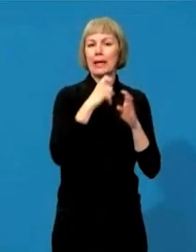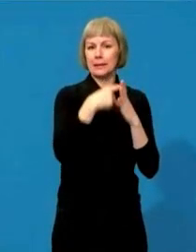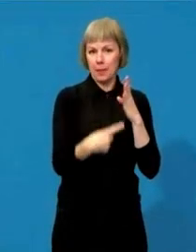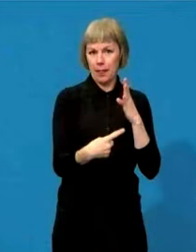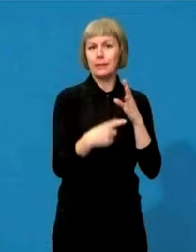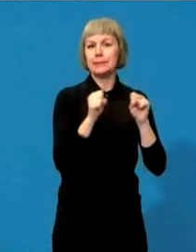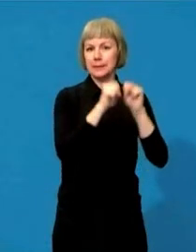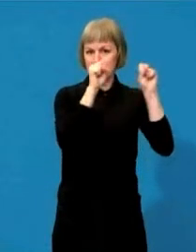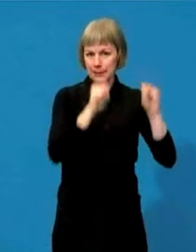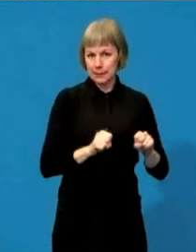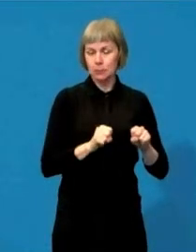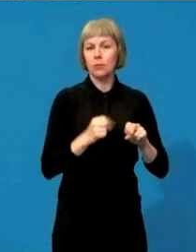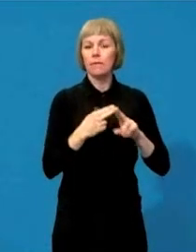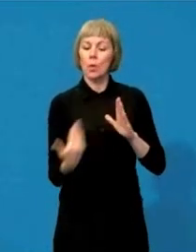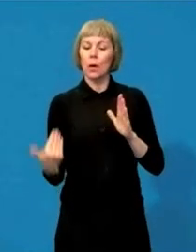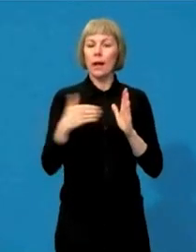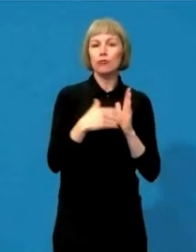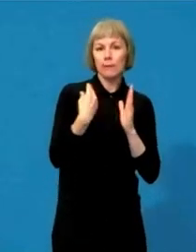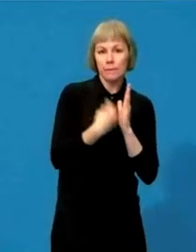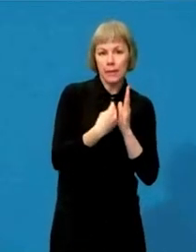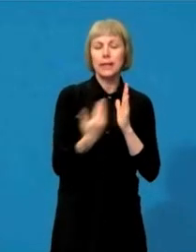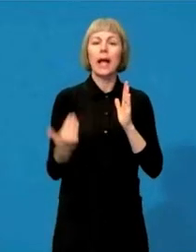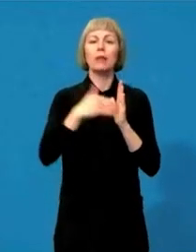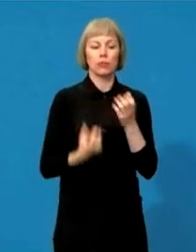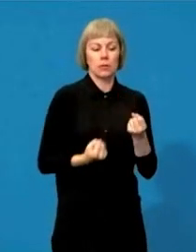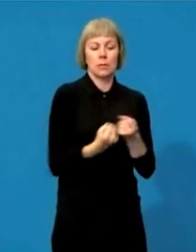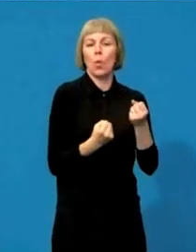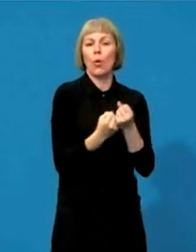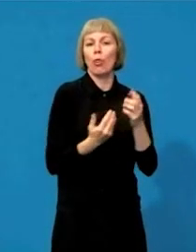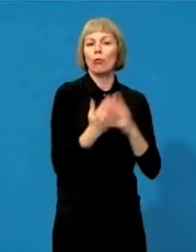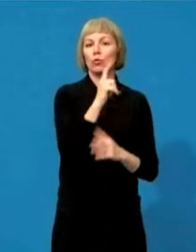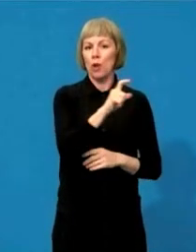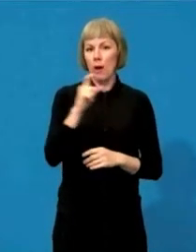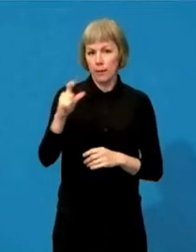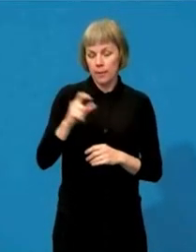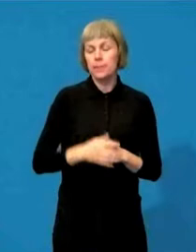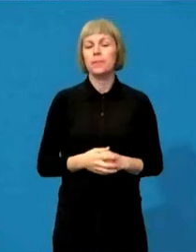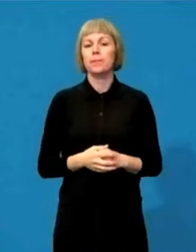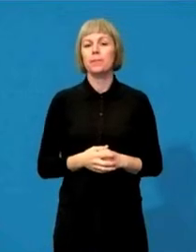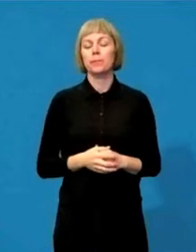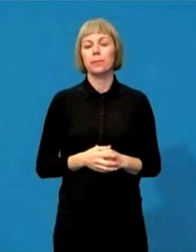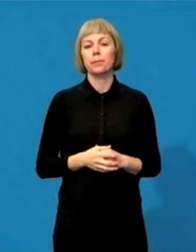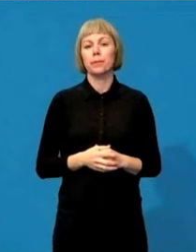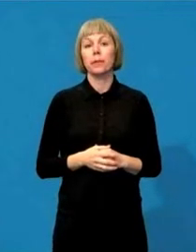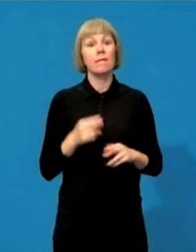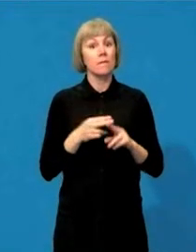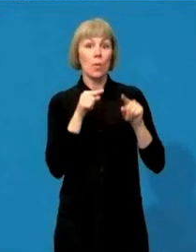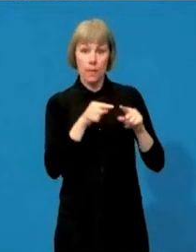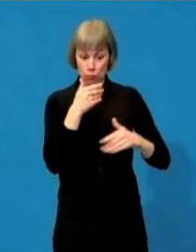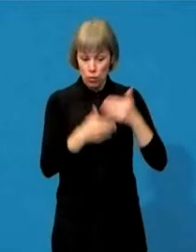To do that, there was a number of reports that had to be written that almost had to